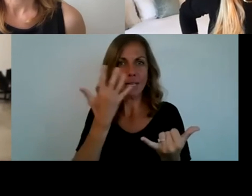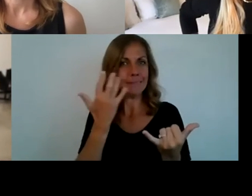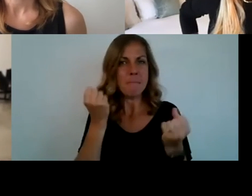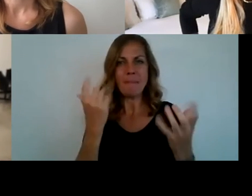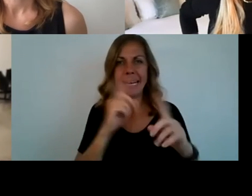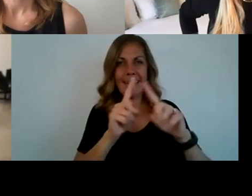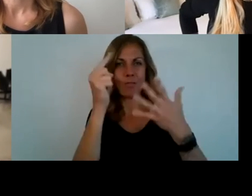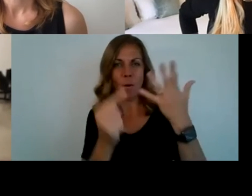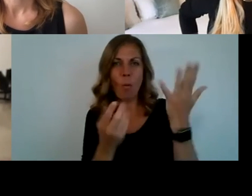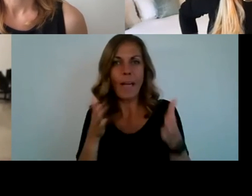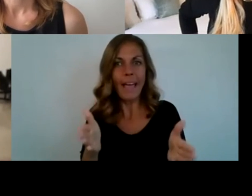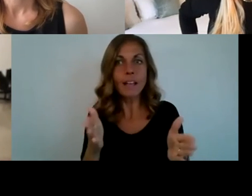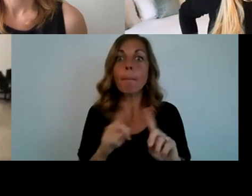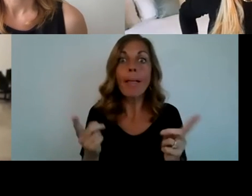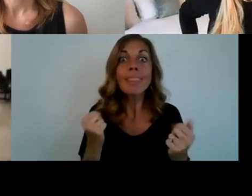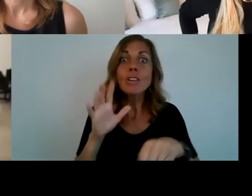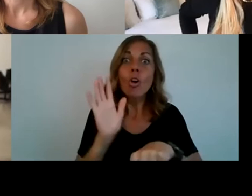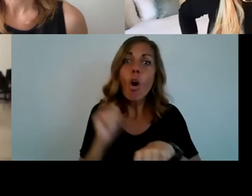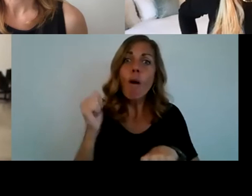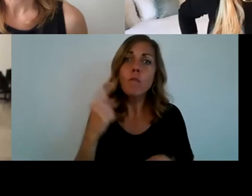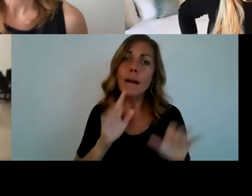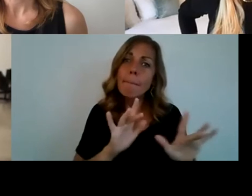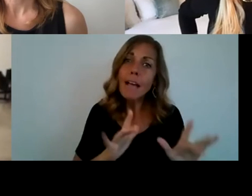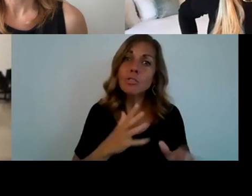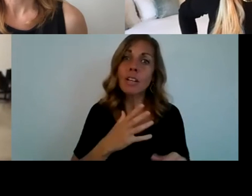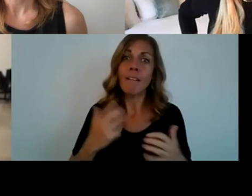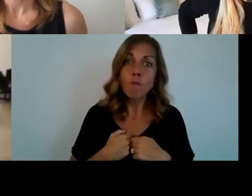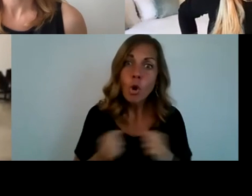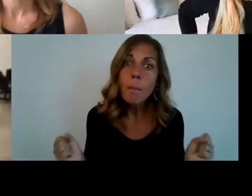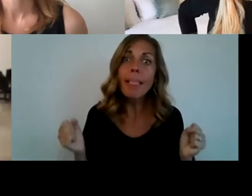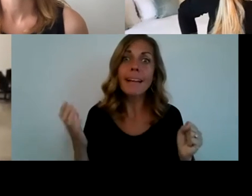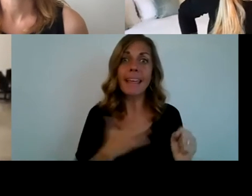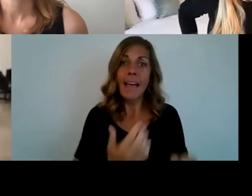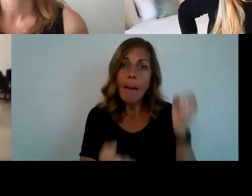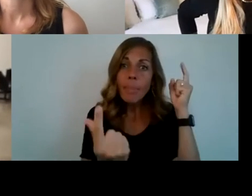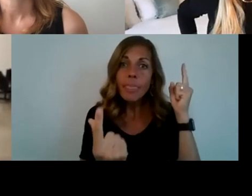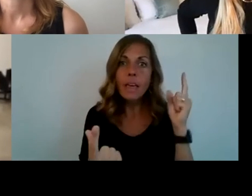for empathy. And the call for vulnerability. Like quite honestly, no one knows what they're